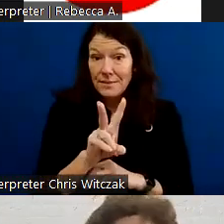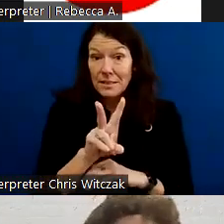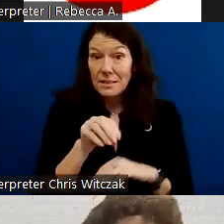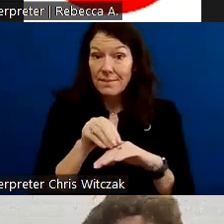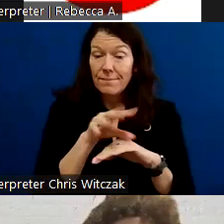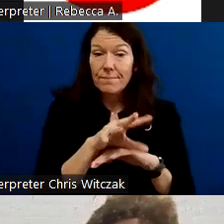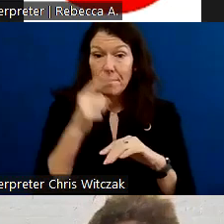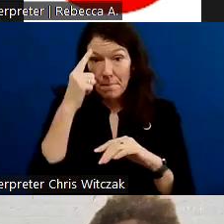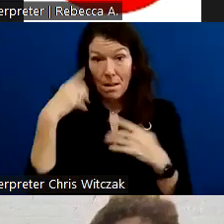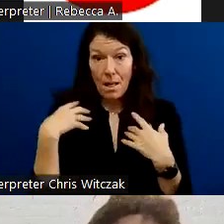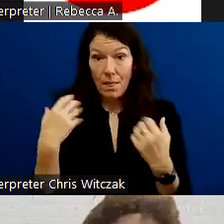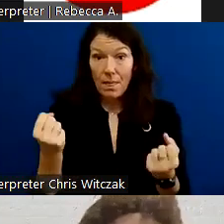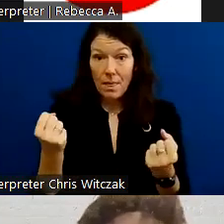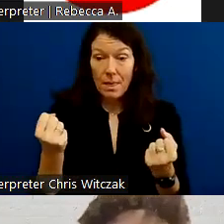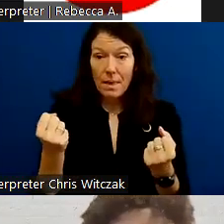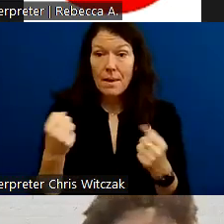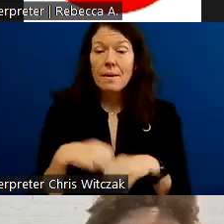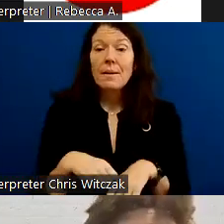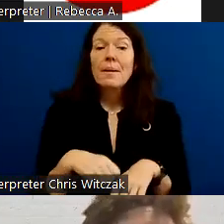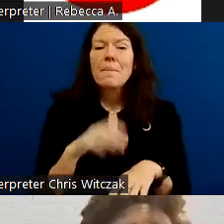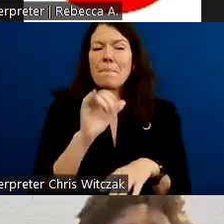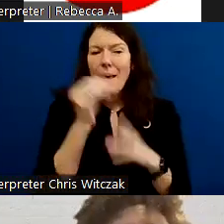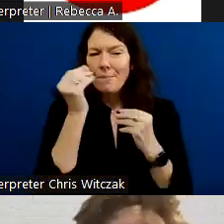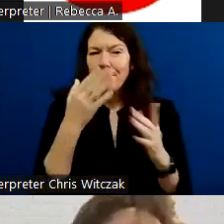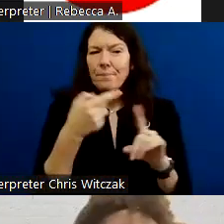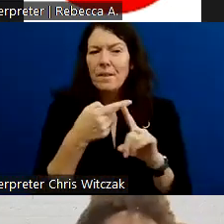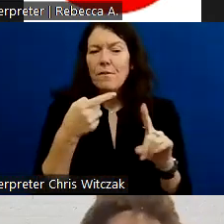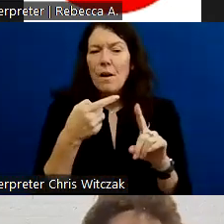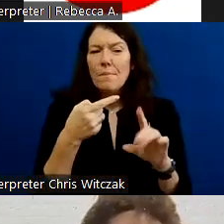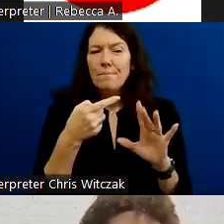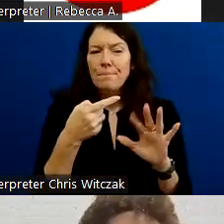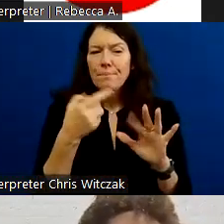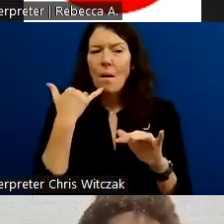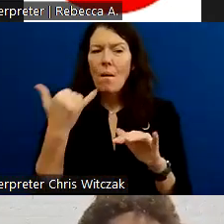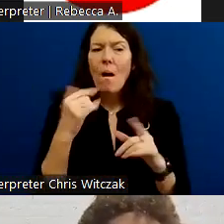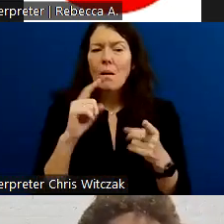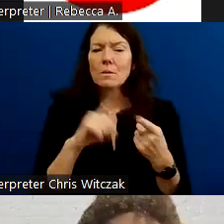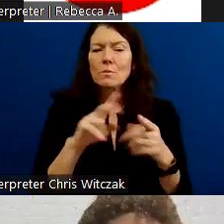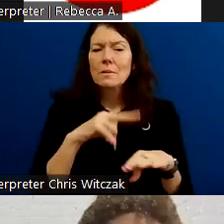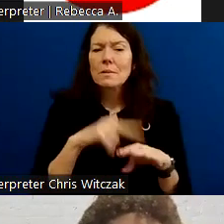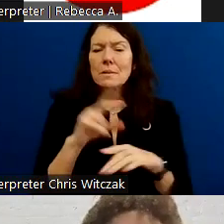Health. So this comes from a separate call to the National Domestic Violence Hotline